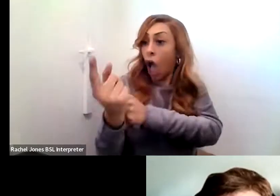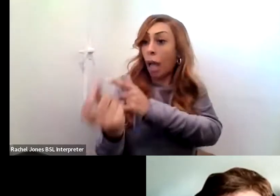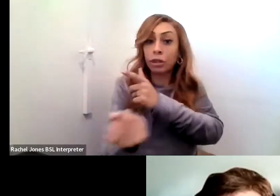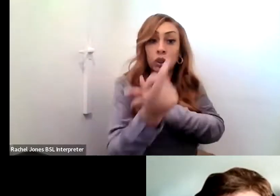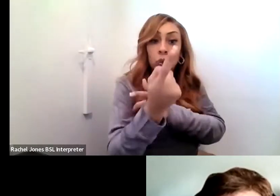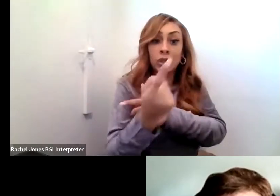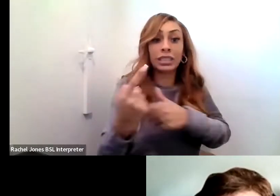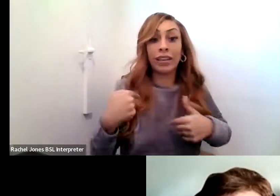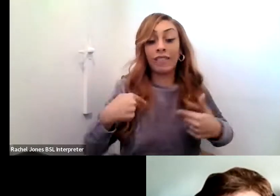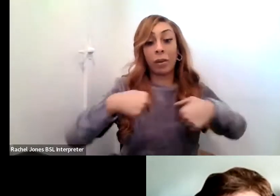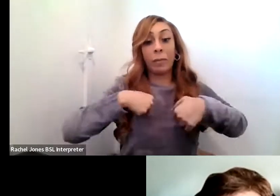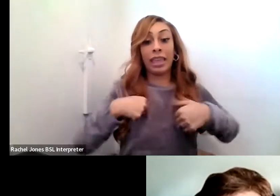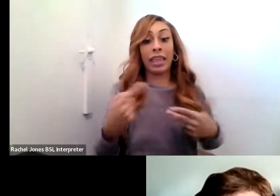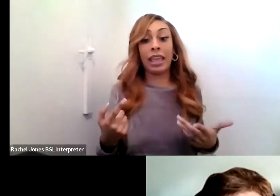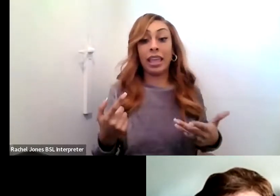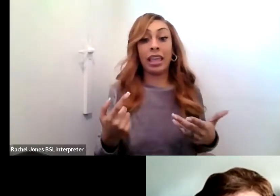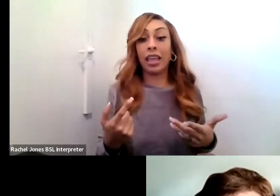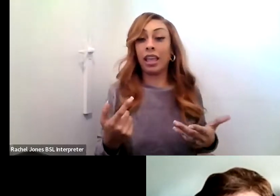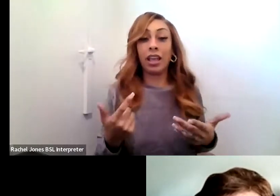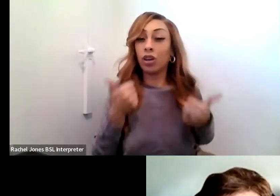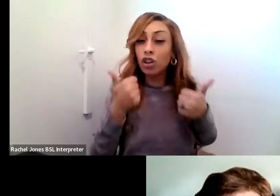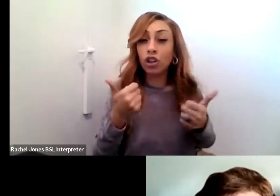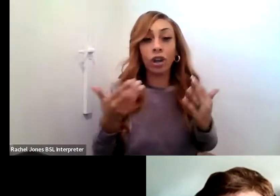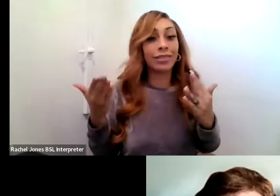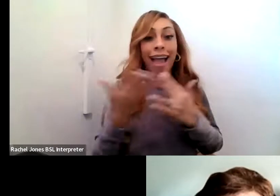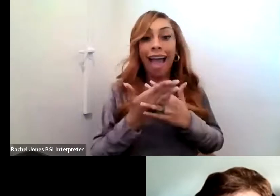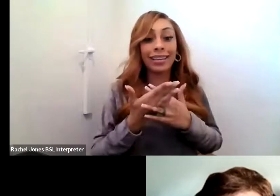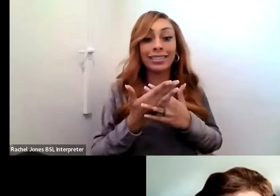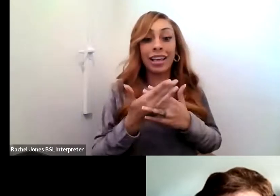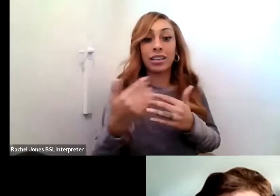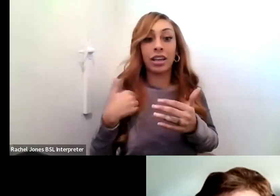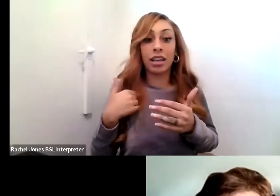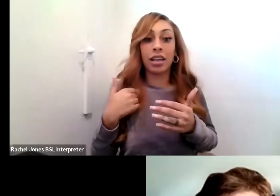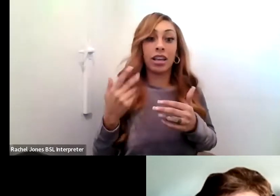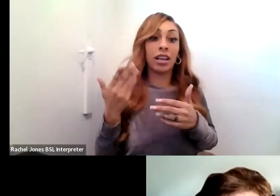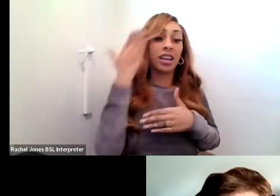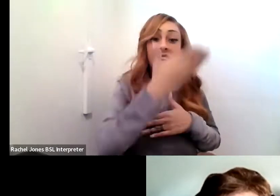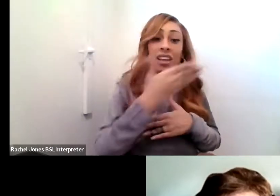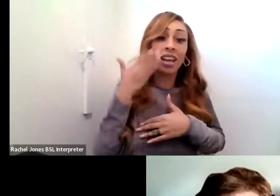So for me that's a crucial access provision, because I land in hospital frequently